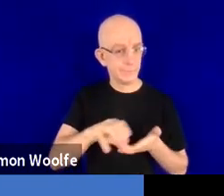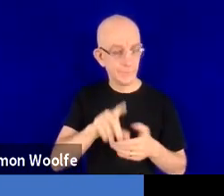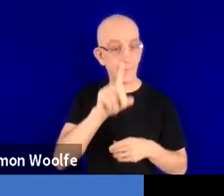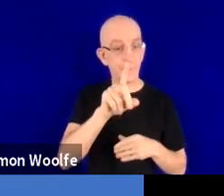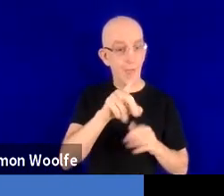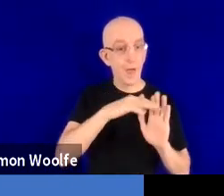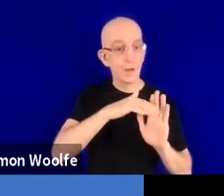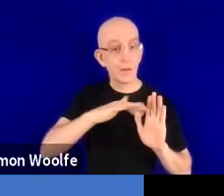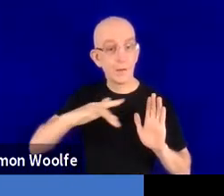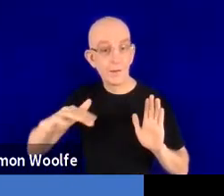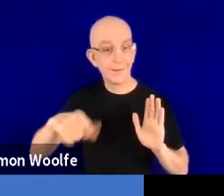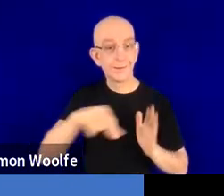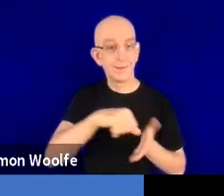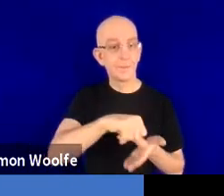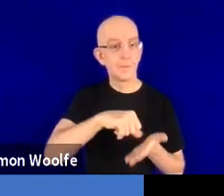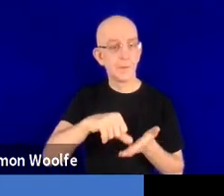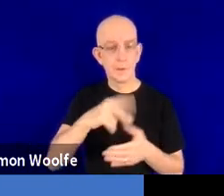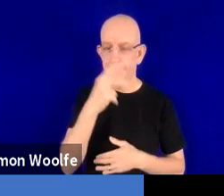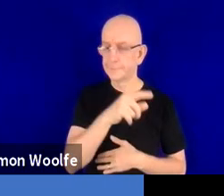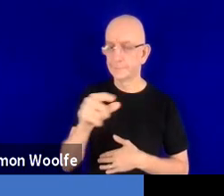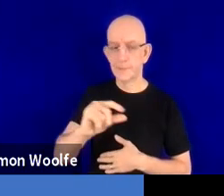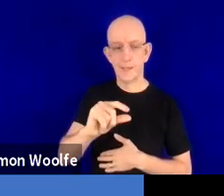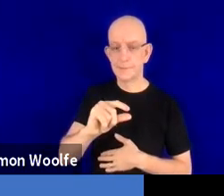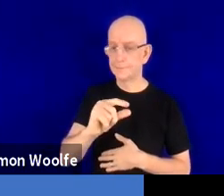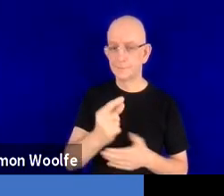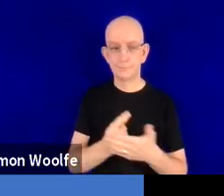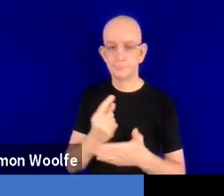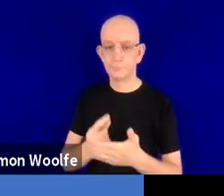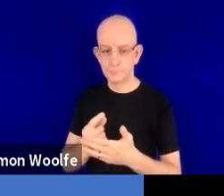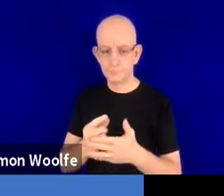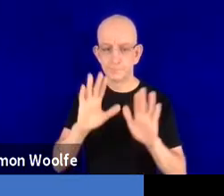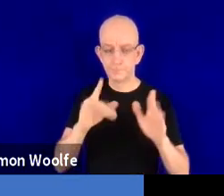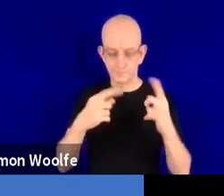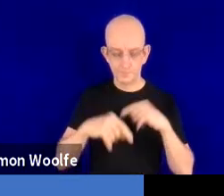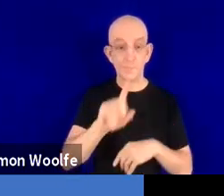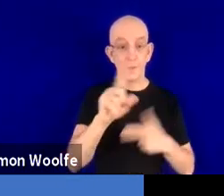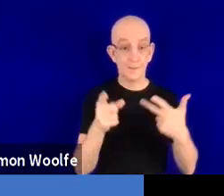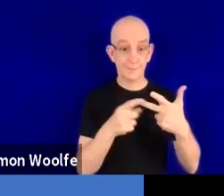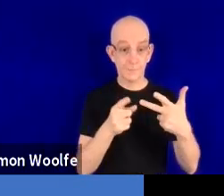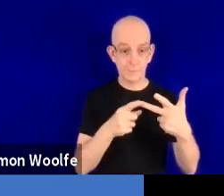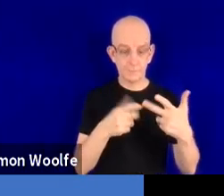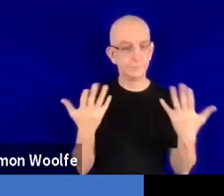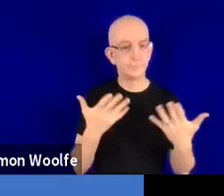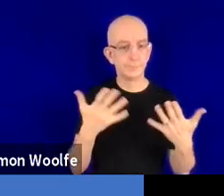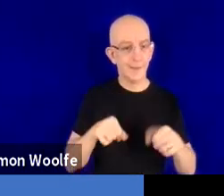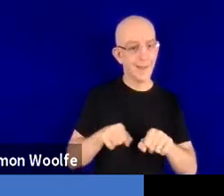So this included extending the validity of a disability ID so there wasn't need to go through a verification process